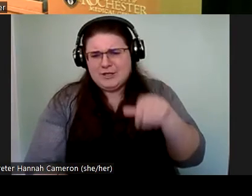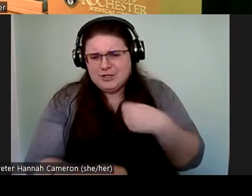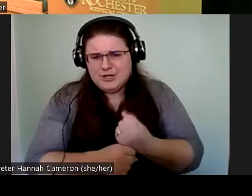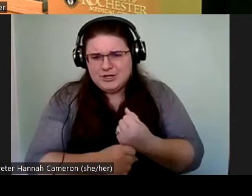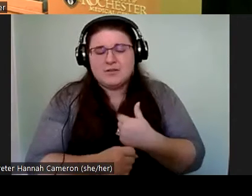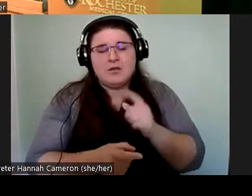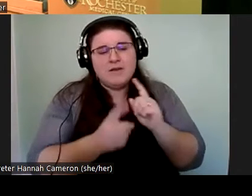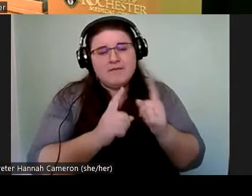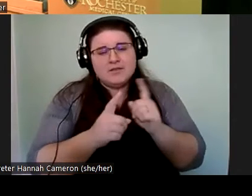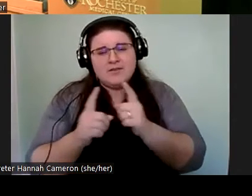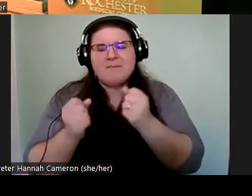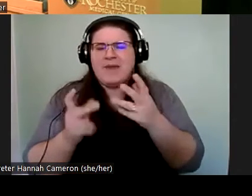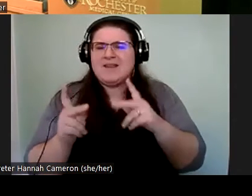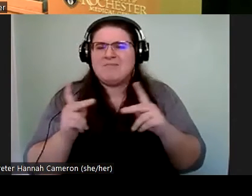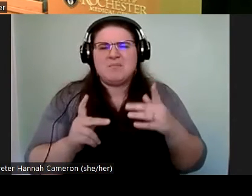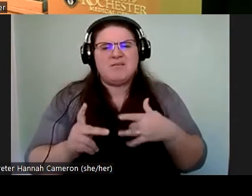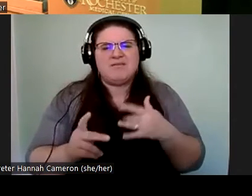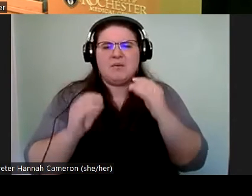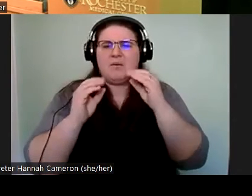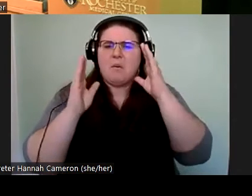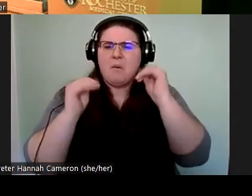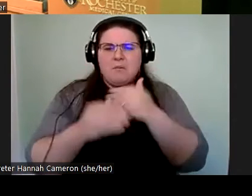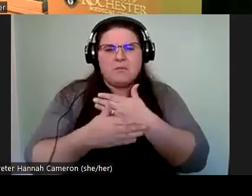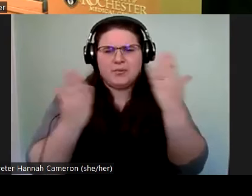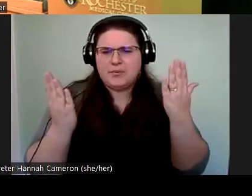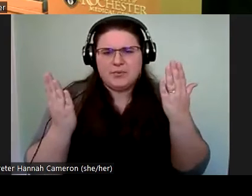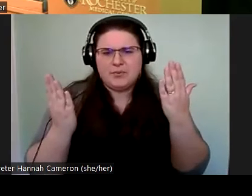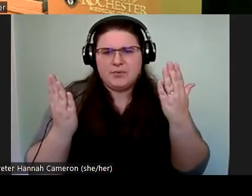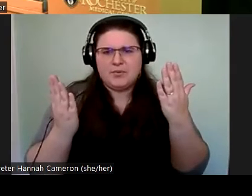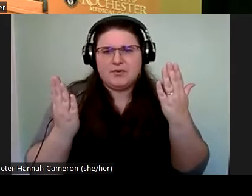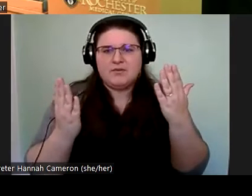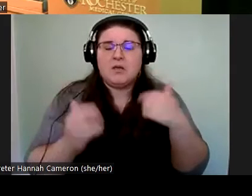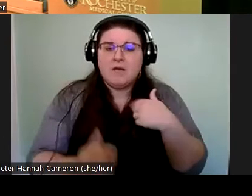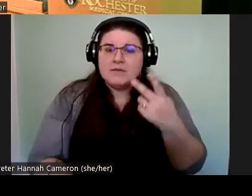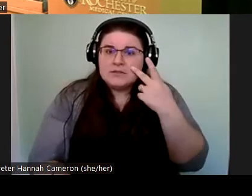almost given up on Hope but I have seen people with very serious schizophrenia including being